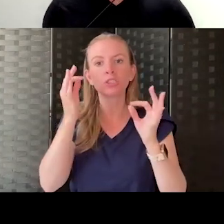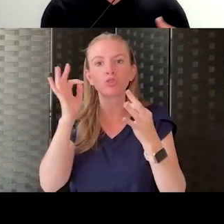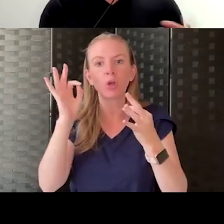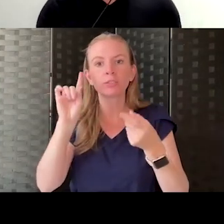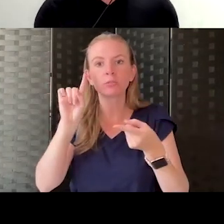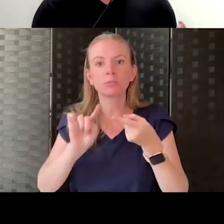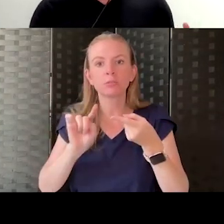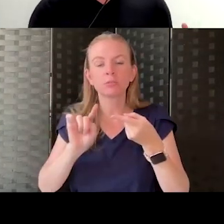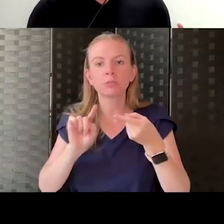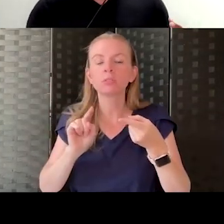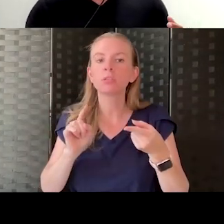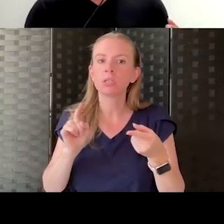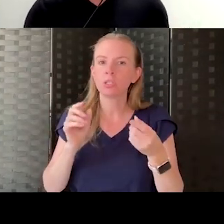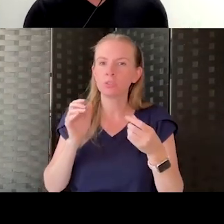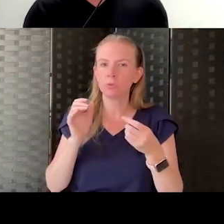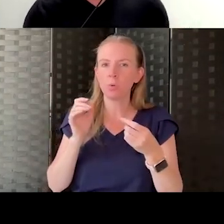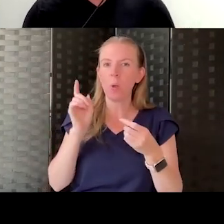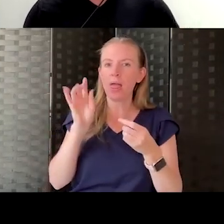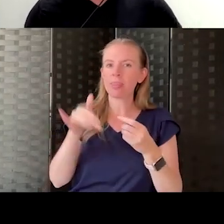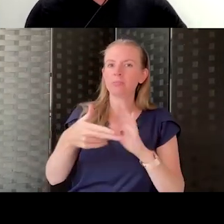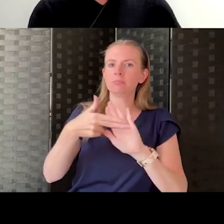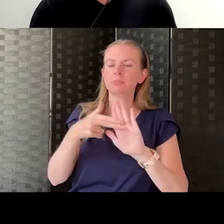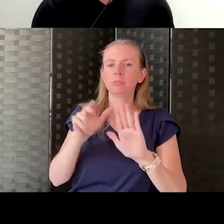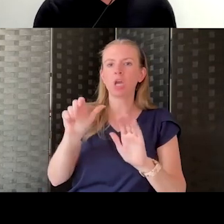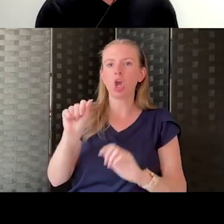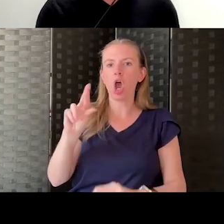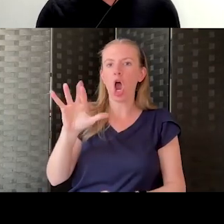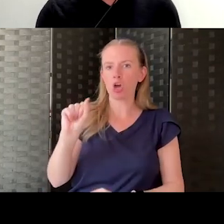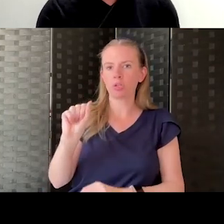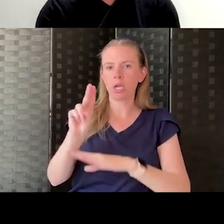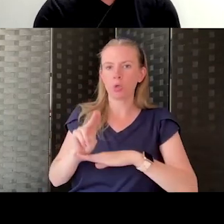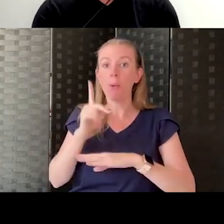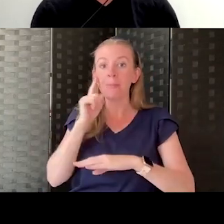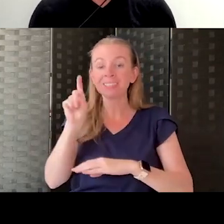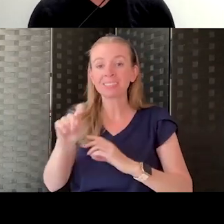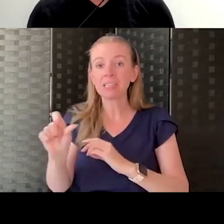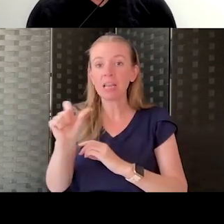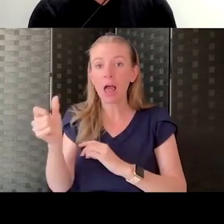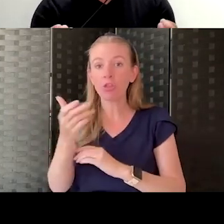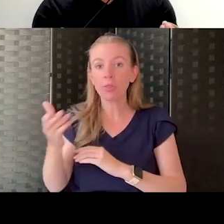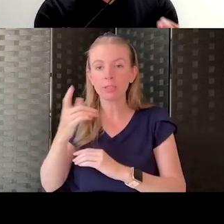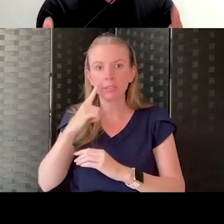Let's look at that as using ARIA because he needed additional things to actually get there. What's